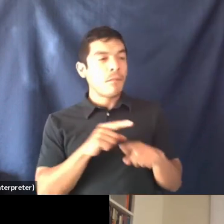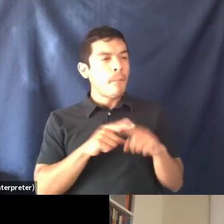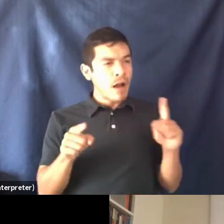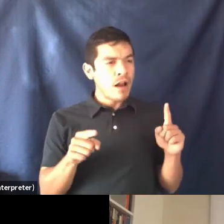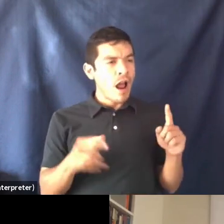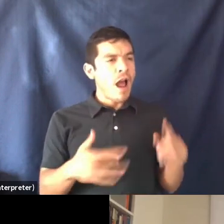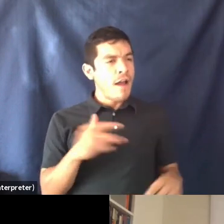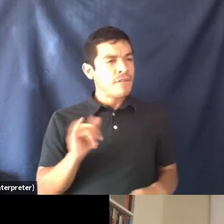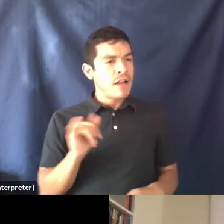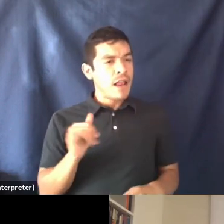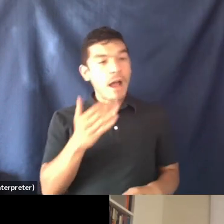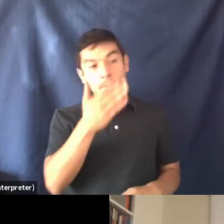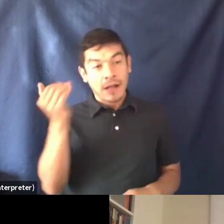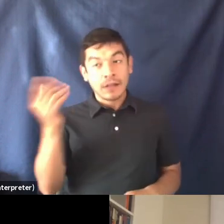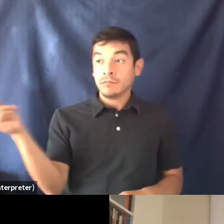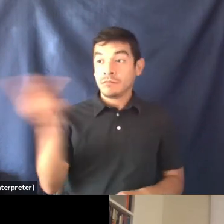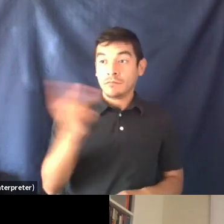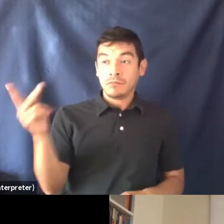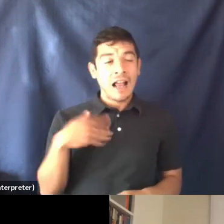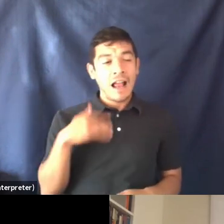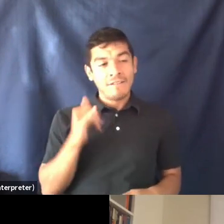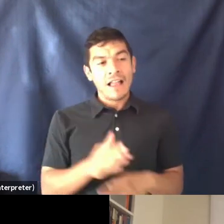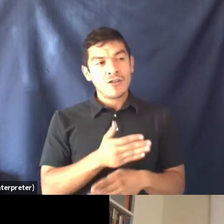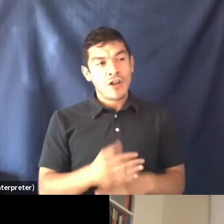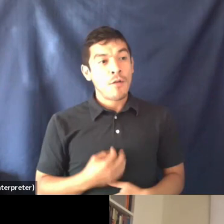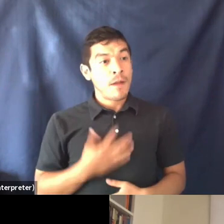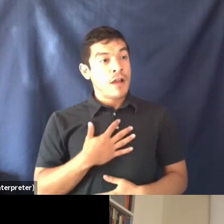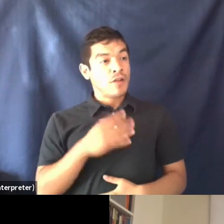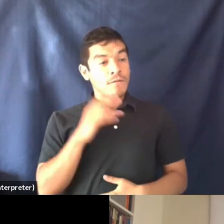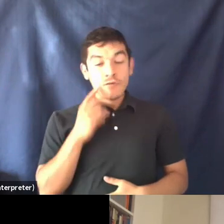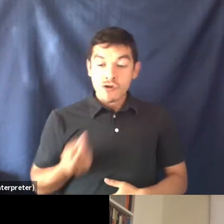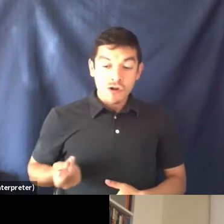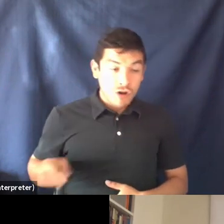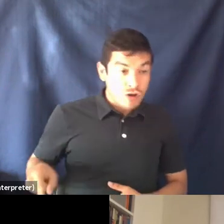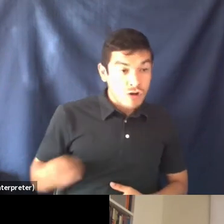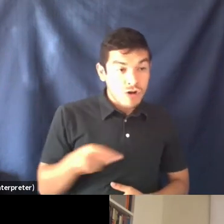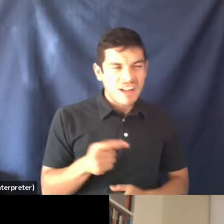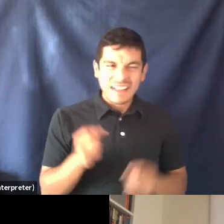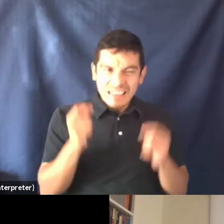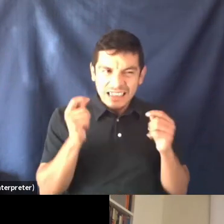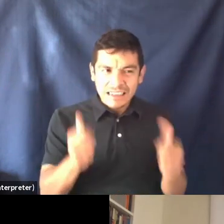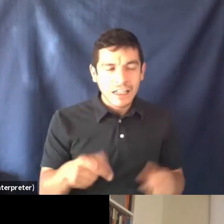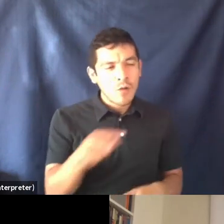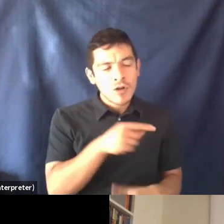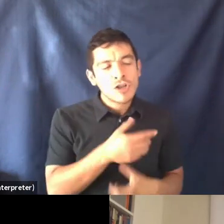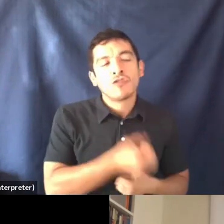because we both have this shared passion for the dogs that instantly there was this trust there. I trusted them.